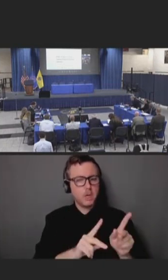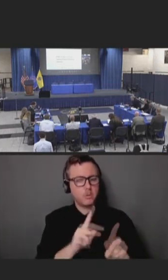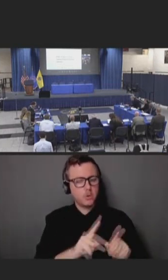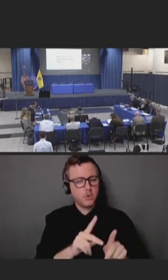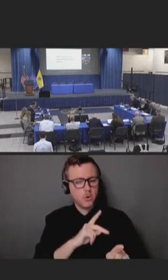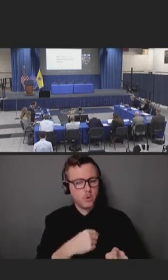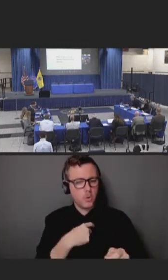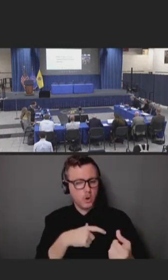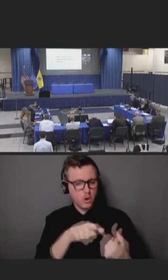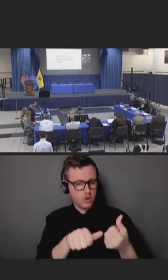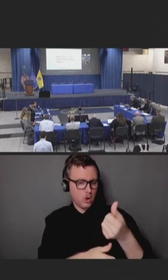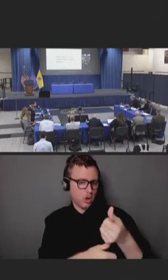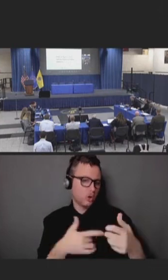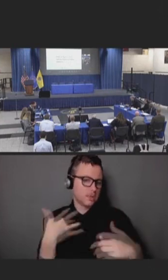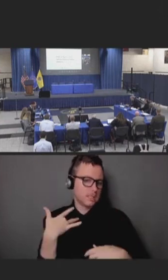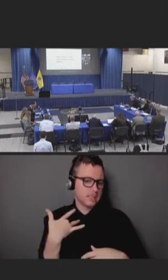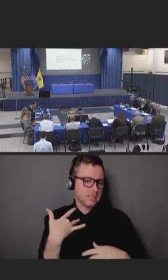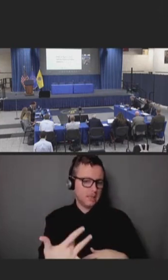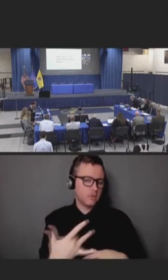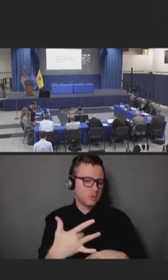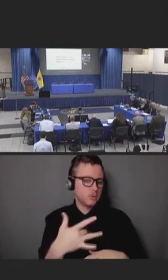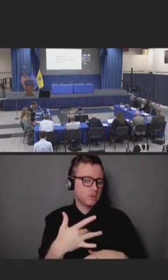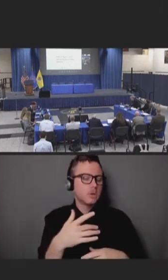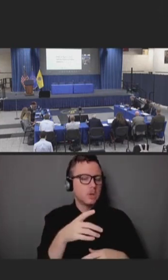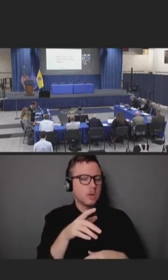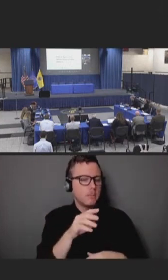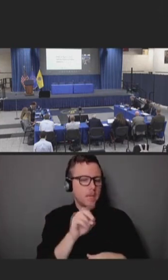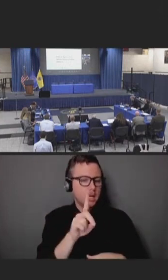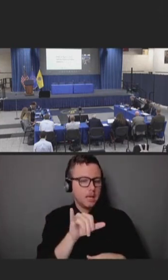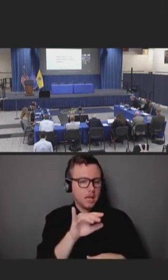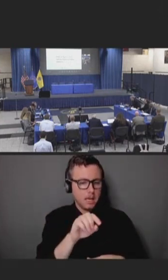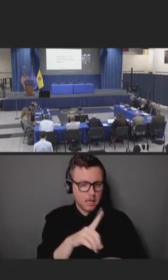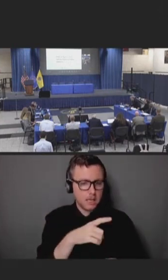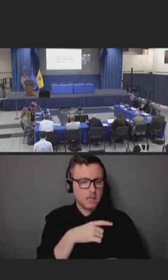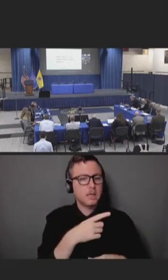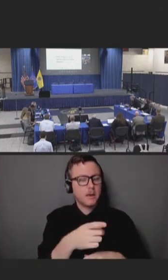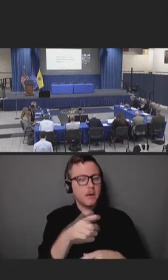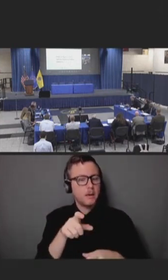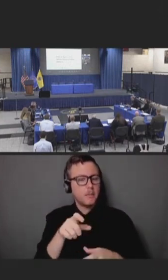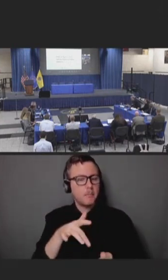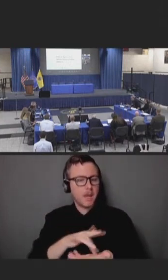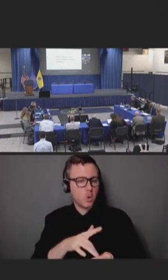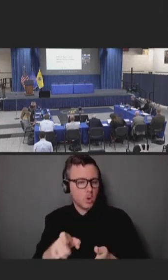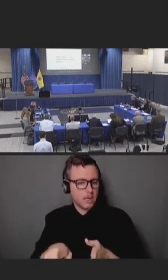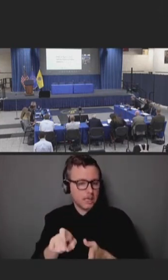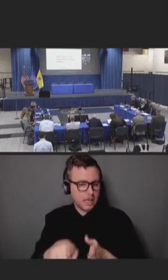traditional Medicaid and for Medicaid Medically Needy enrollees in specified states, which